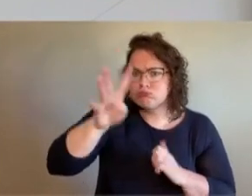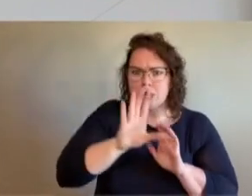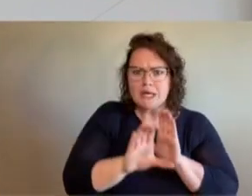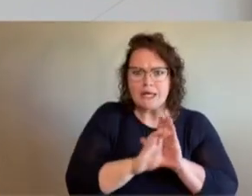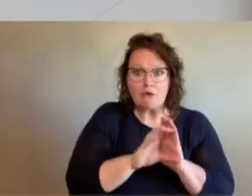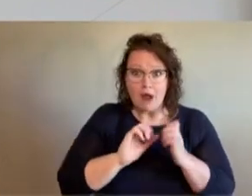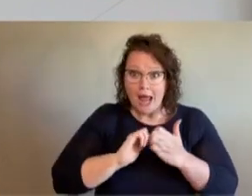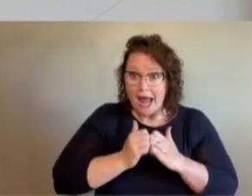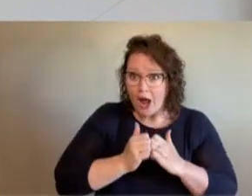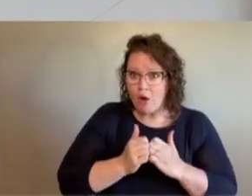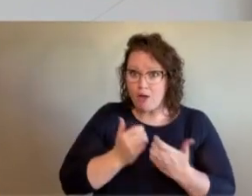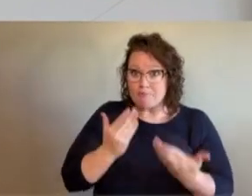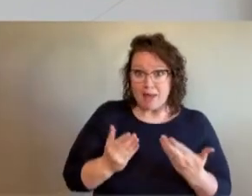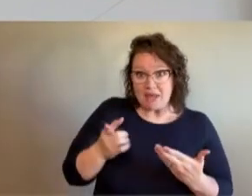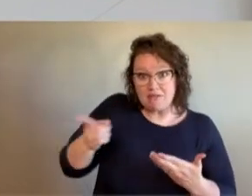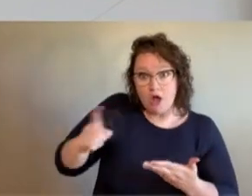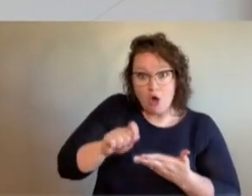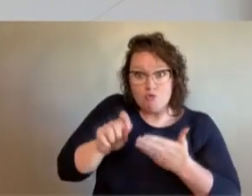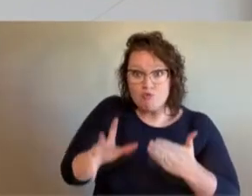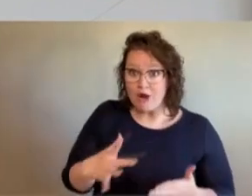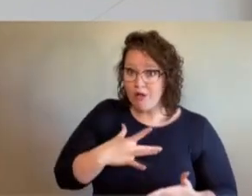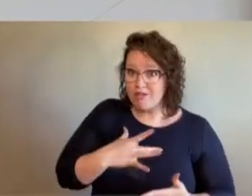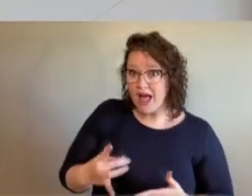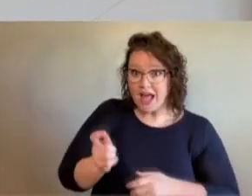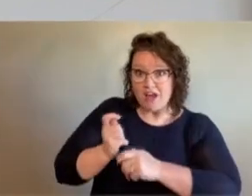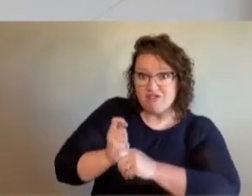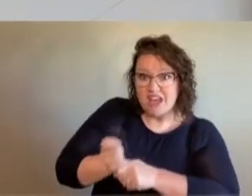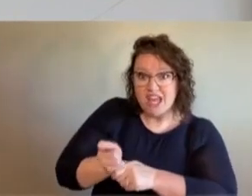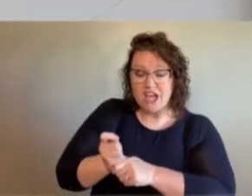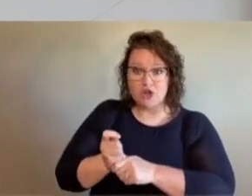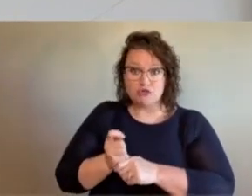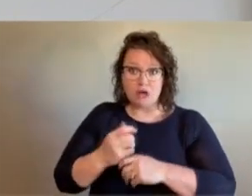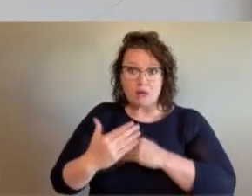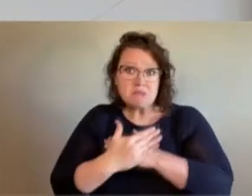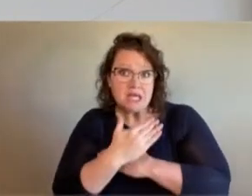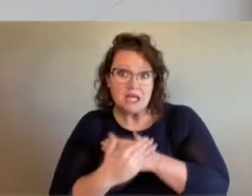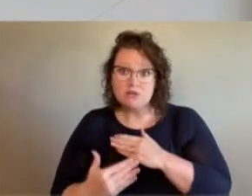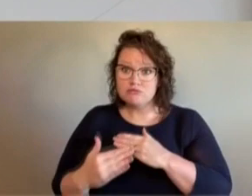On this circle map, you can see, how did you pick the character? How did he come up with Jackie